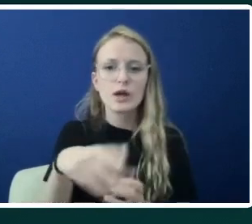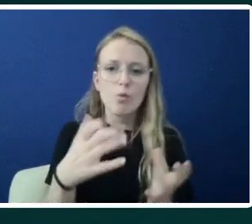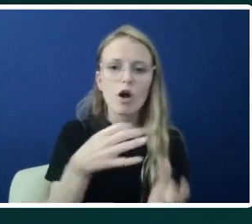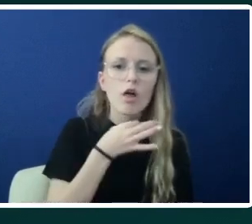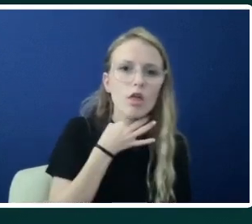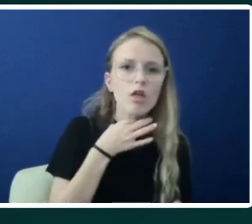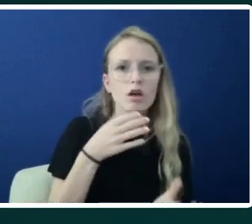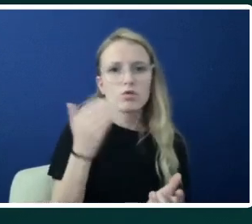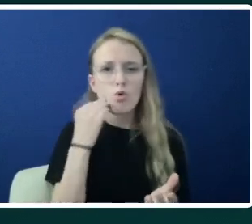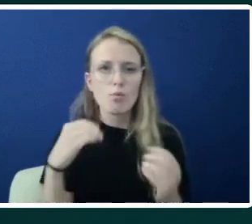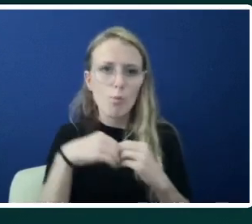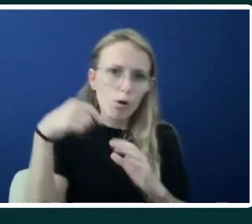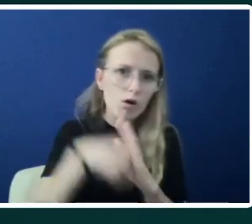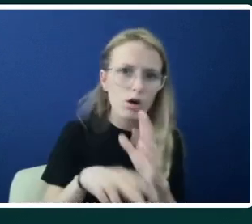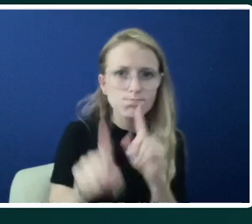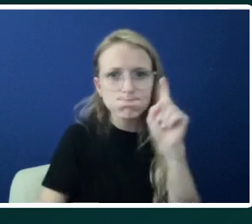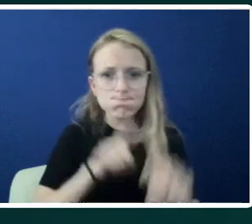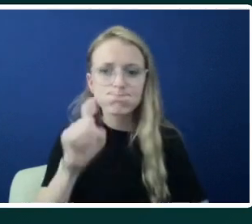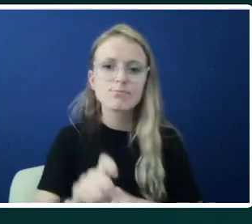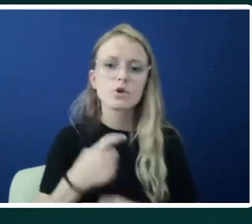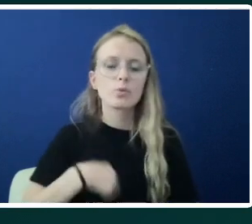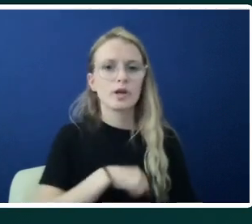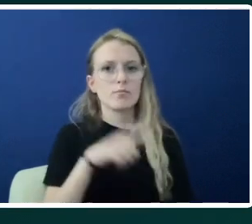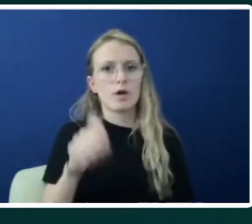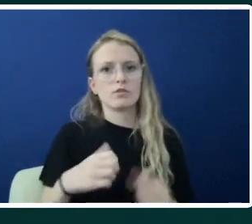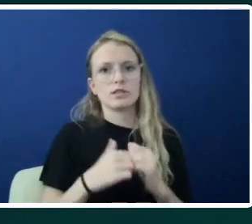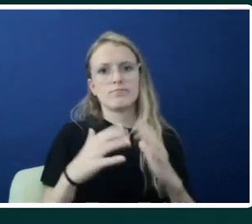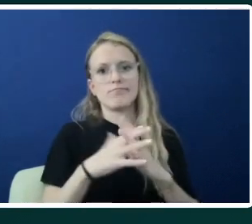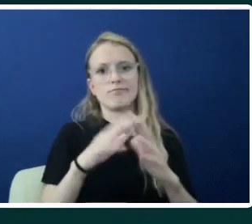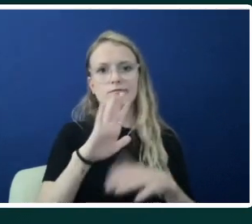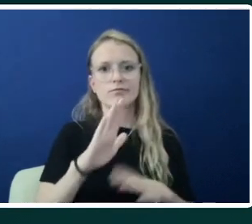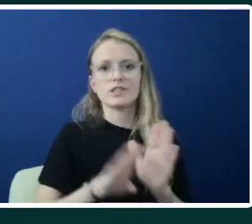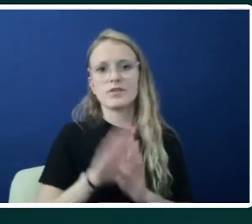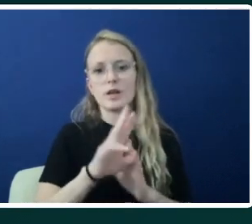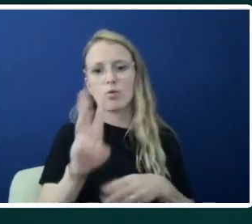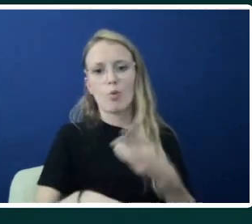which all young people can thrive, we need to be thinking seriously about what it means to have